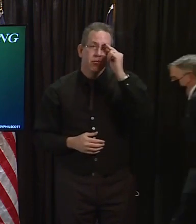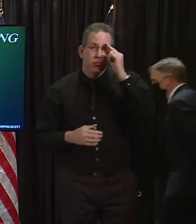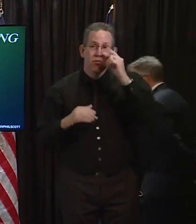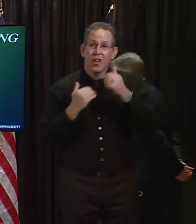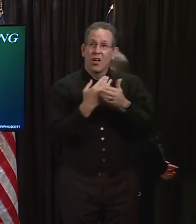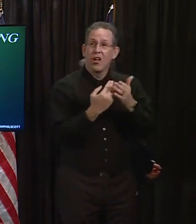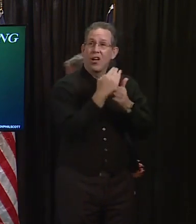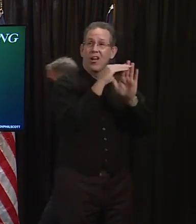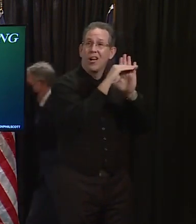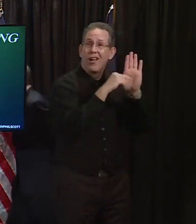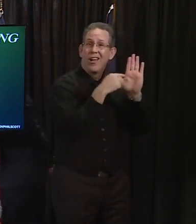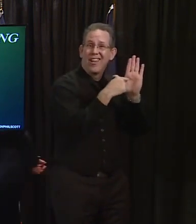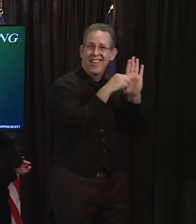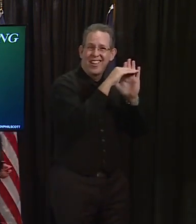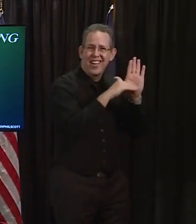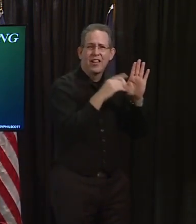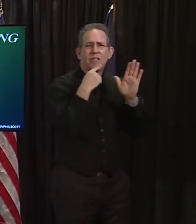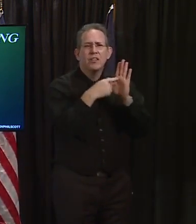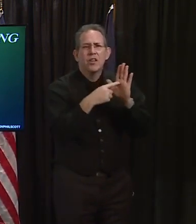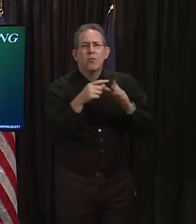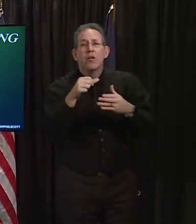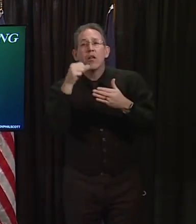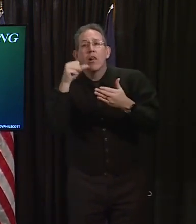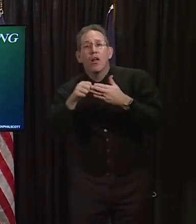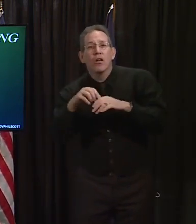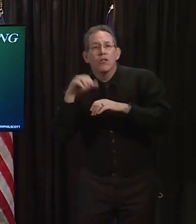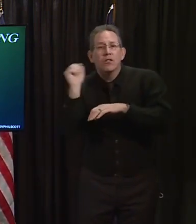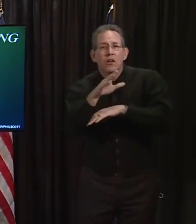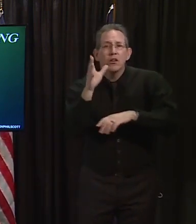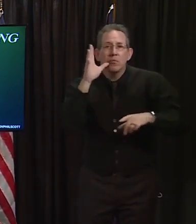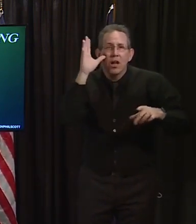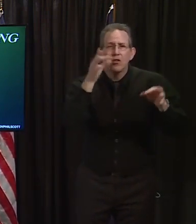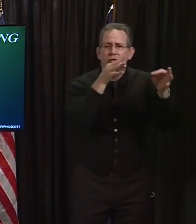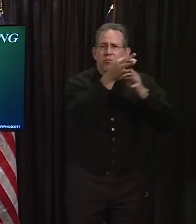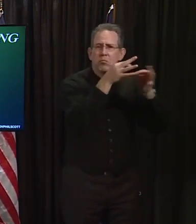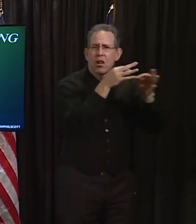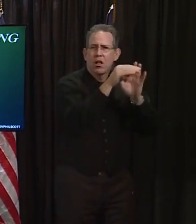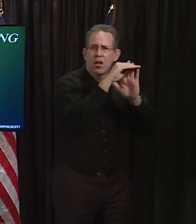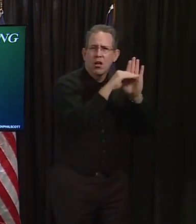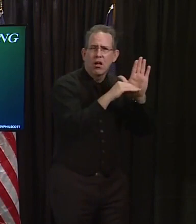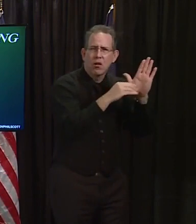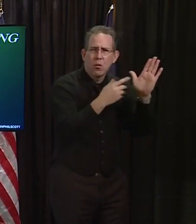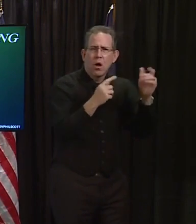communicate notification of the case that work is underway. We're working